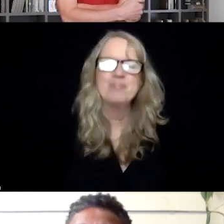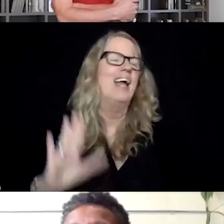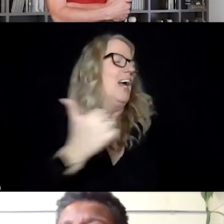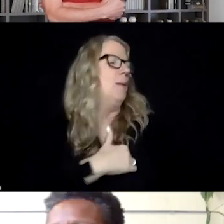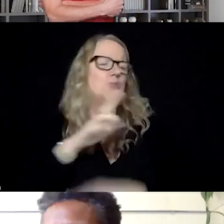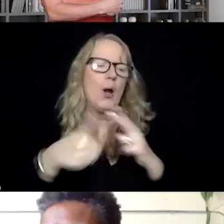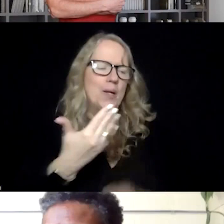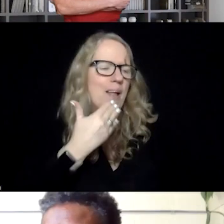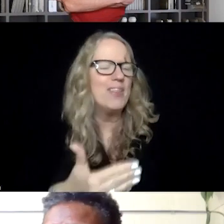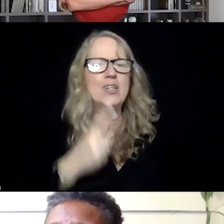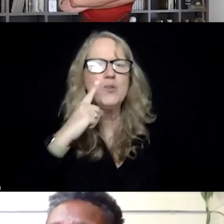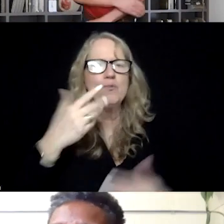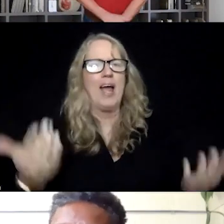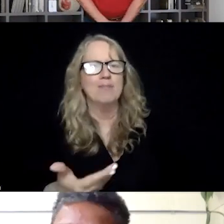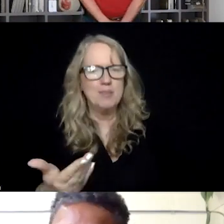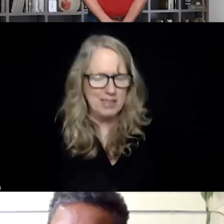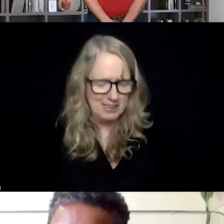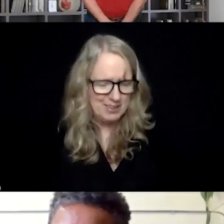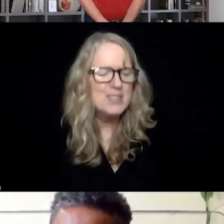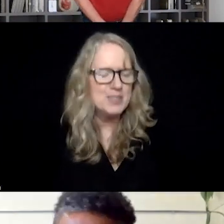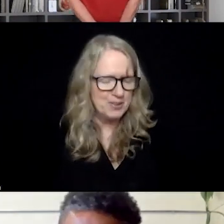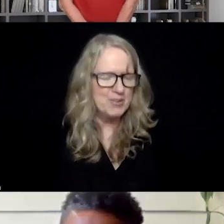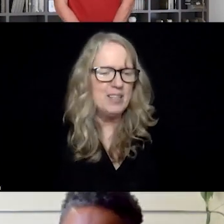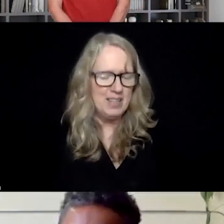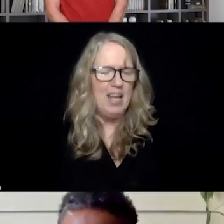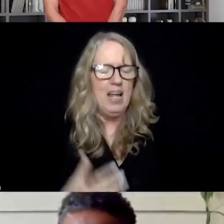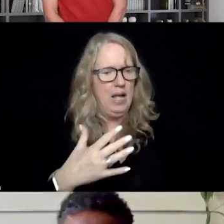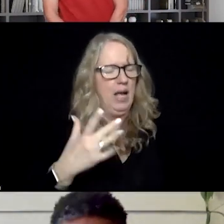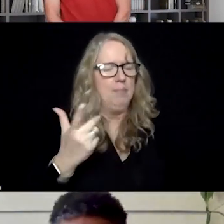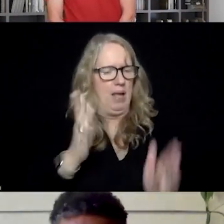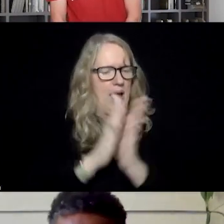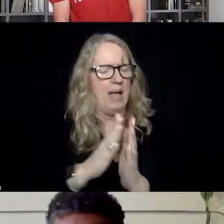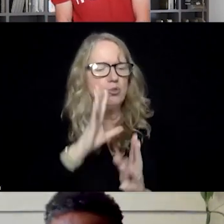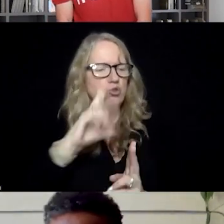YOU FOR HAVING ME. I WANT TO TALK ABOUT WHAT YOU DISCUSSED EARLIER